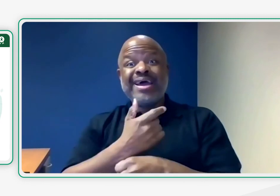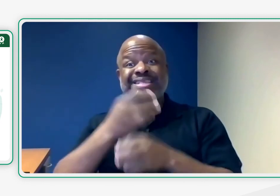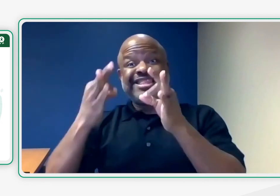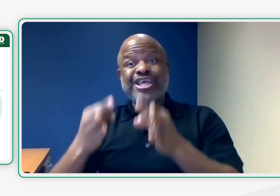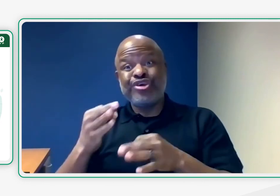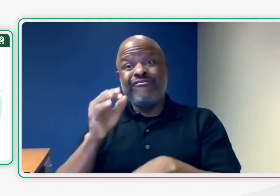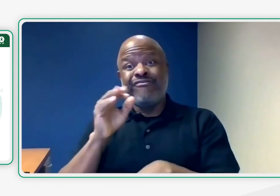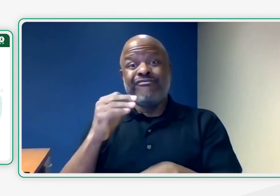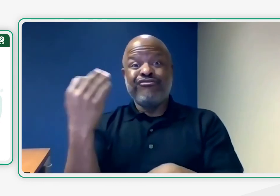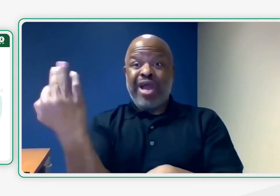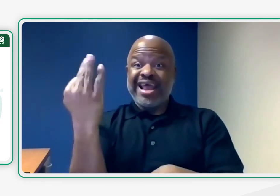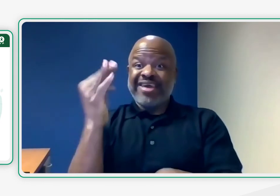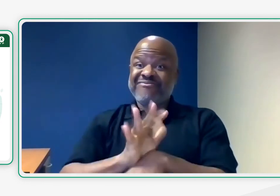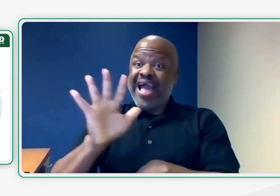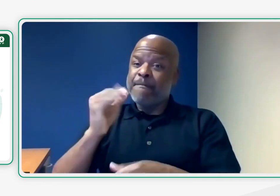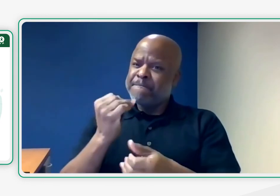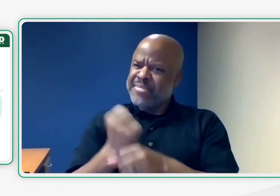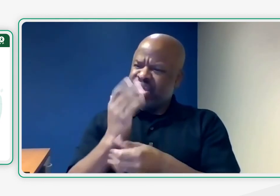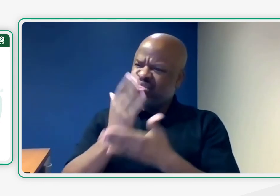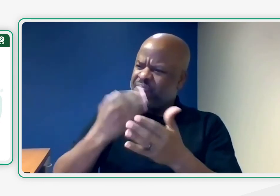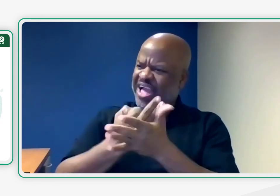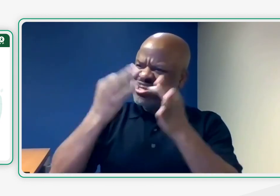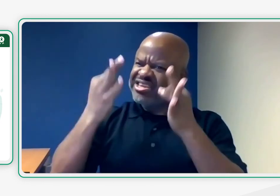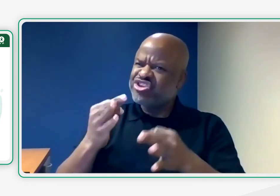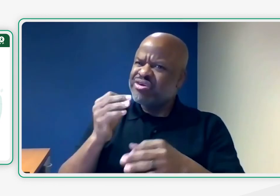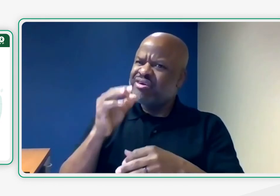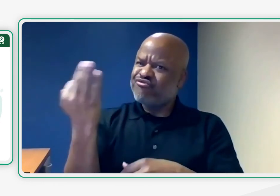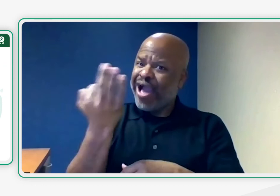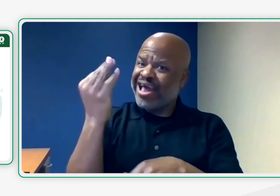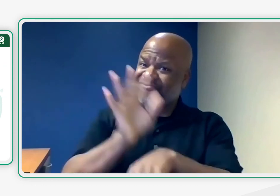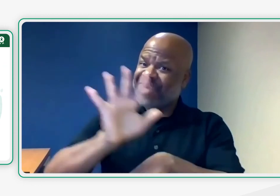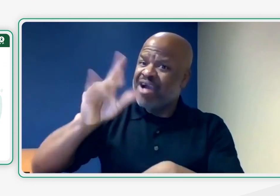You know, for example, Friday nights at 5 you might be really exhausted. So this will influence